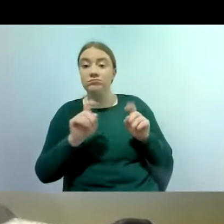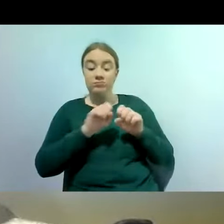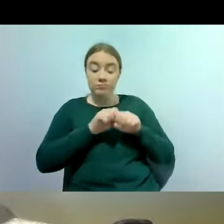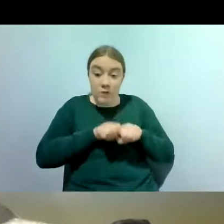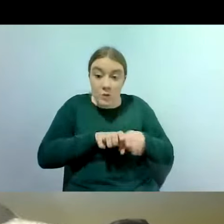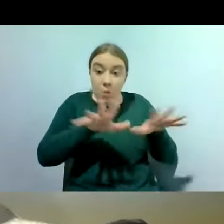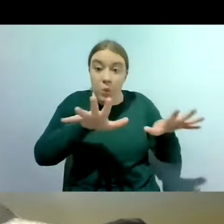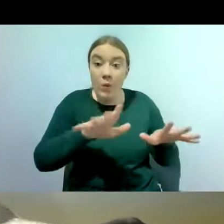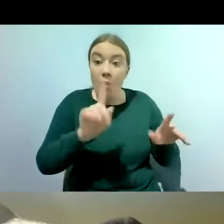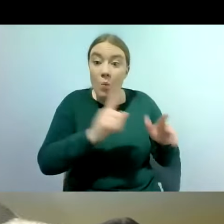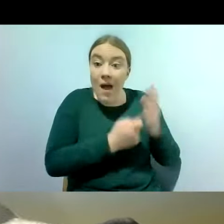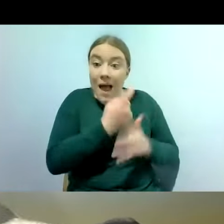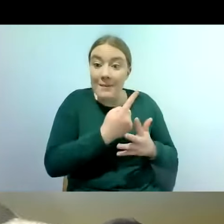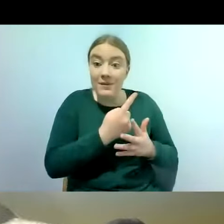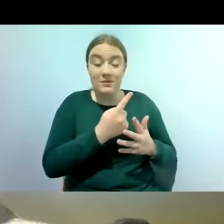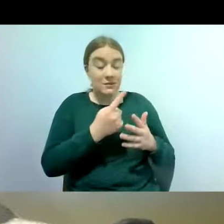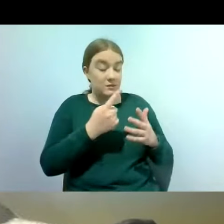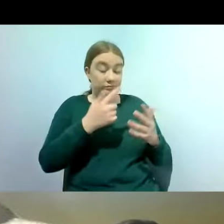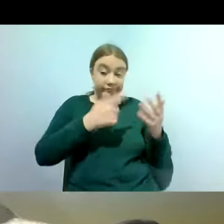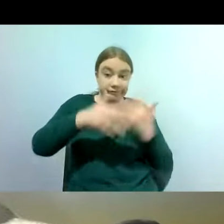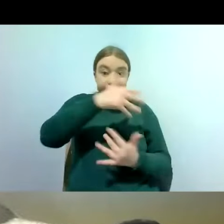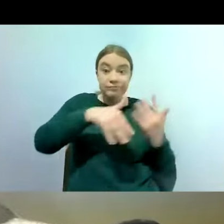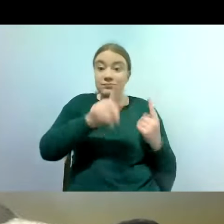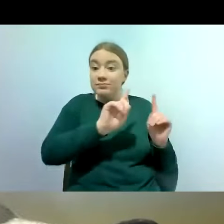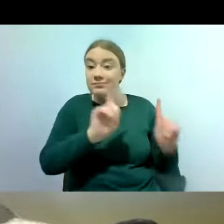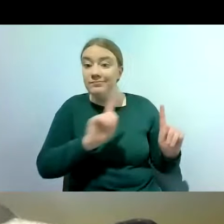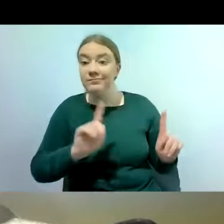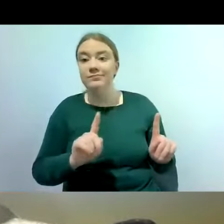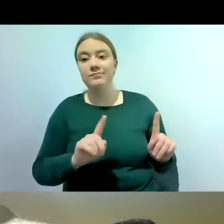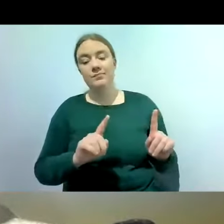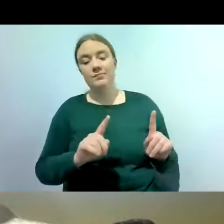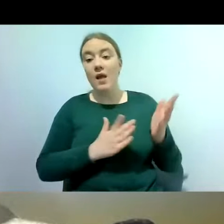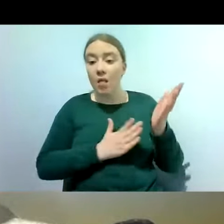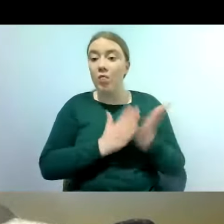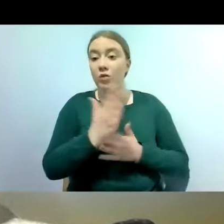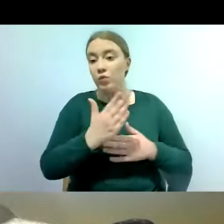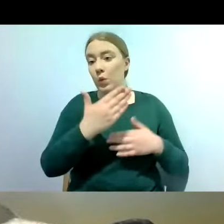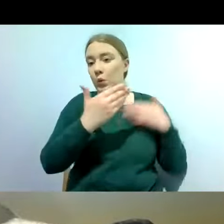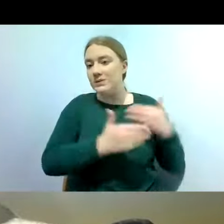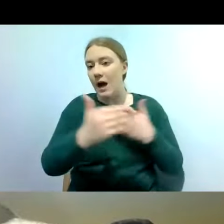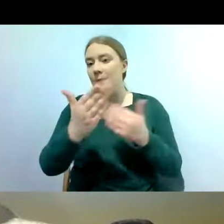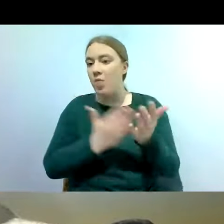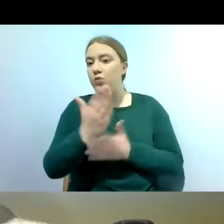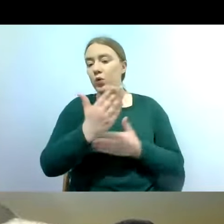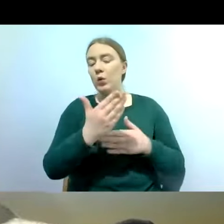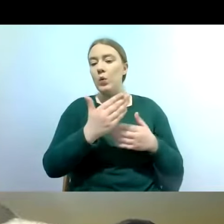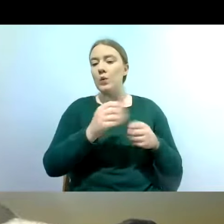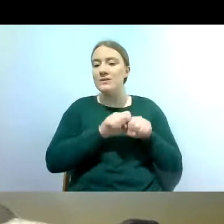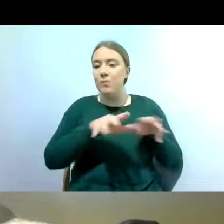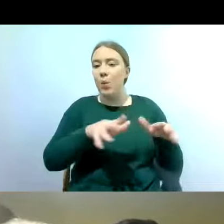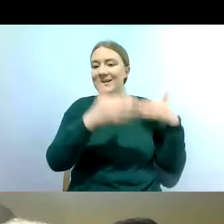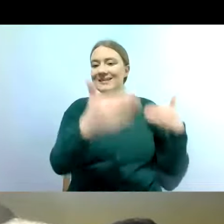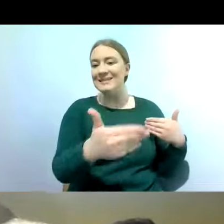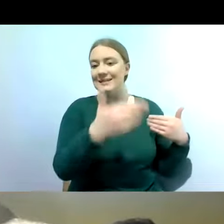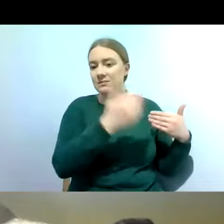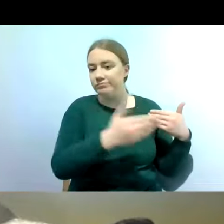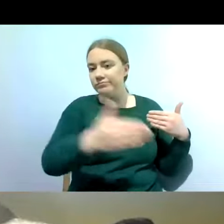is it is activity is occurring at different times in the spawning season but you're unlikely to hear